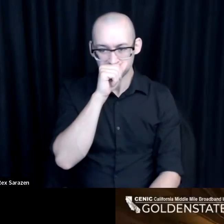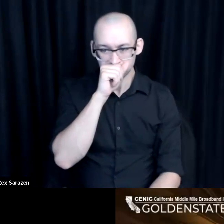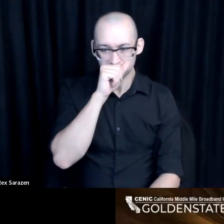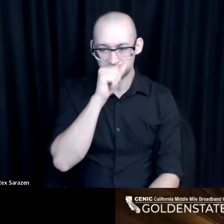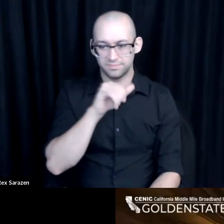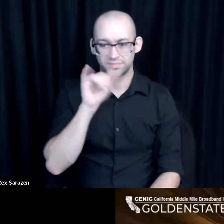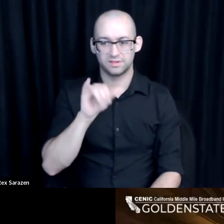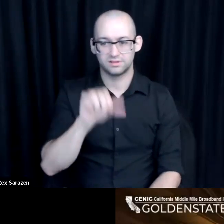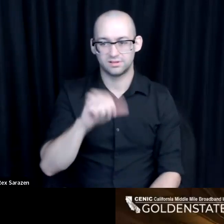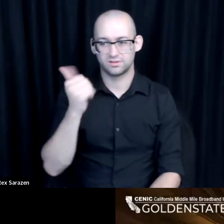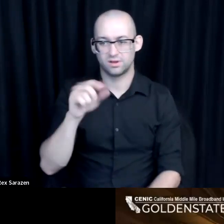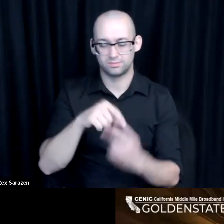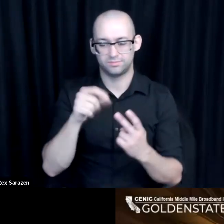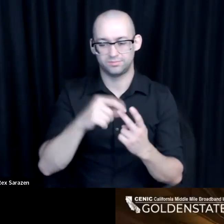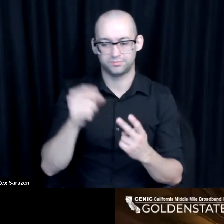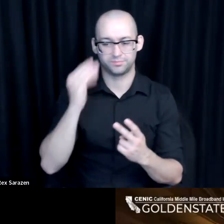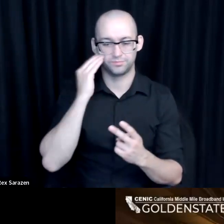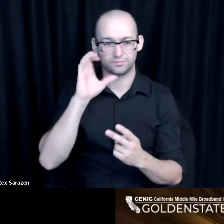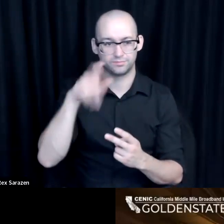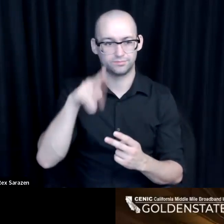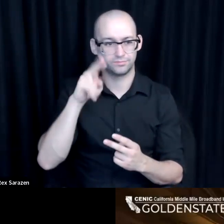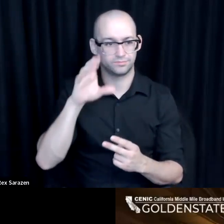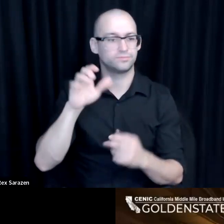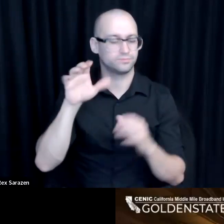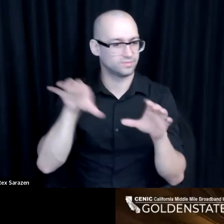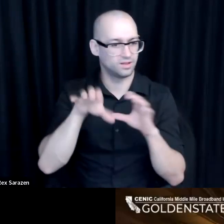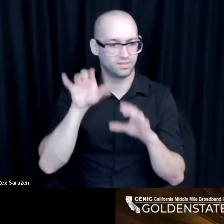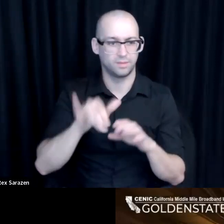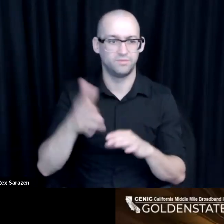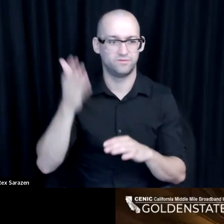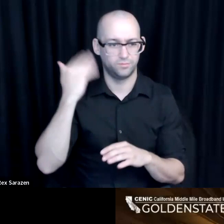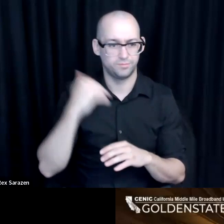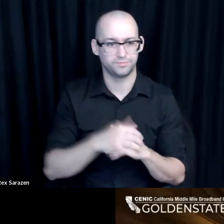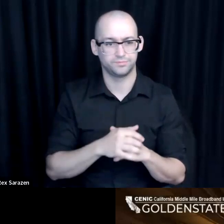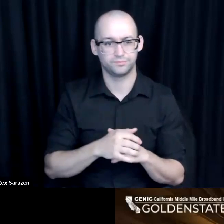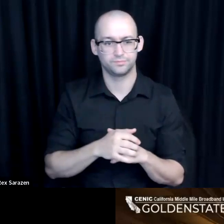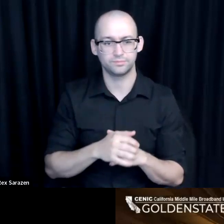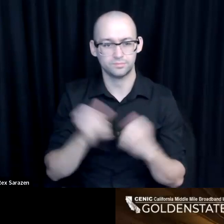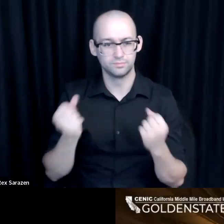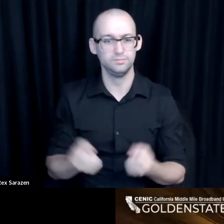know CPUC has done that in the past, and a lot of us know who's working with who so happy to share